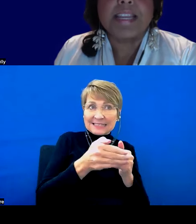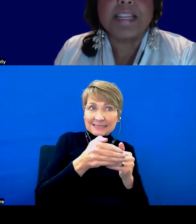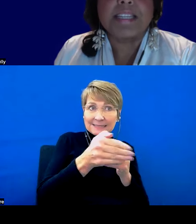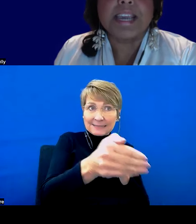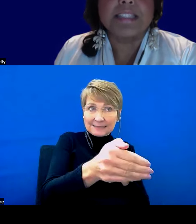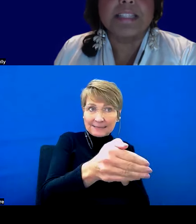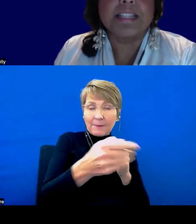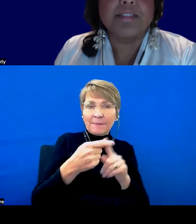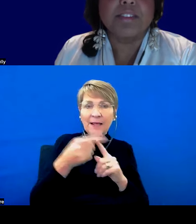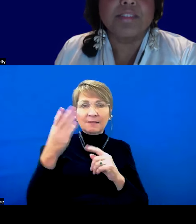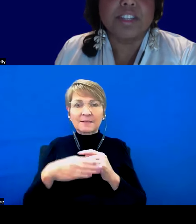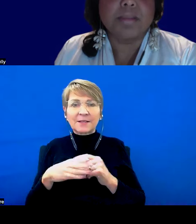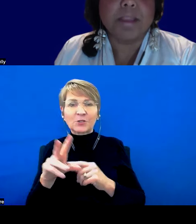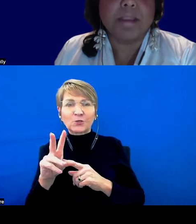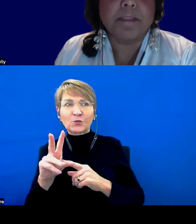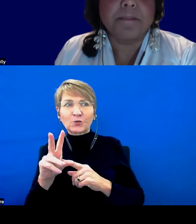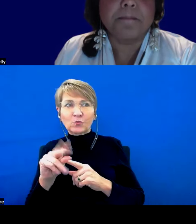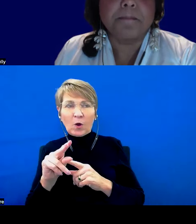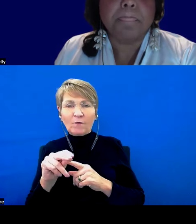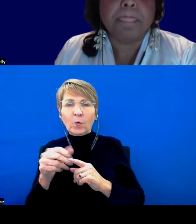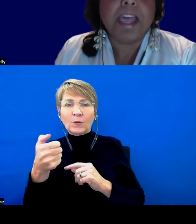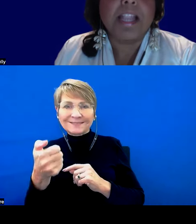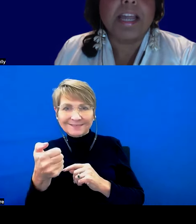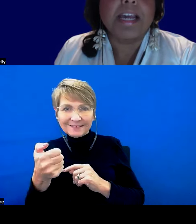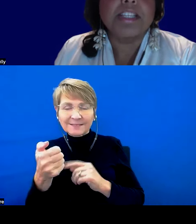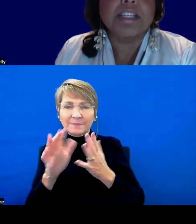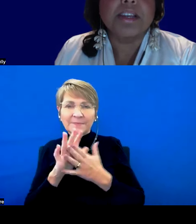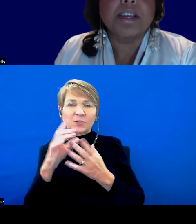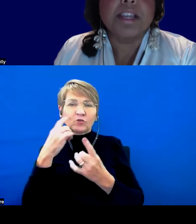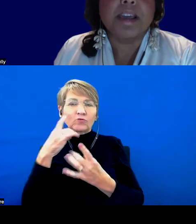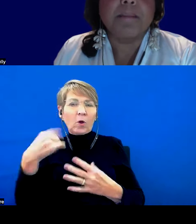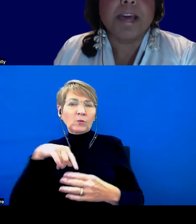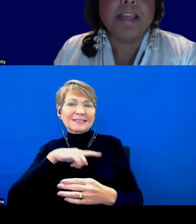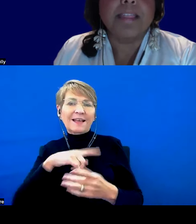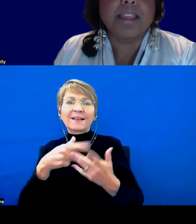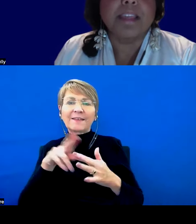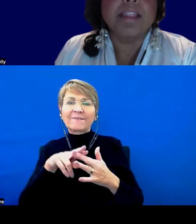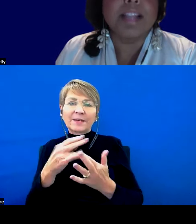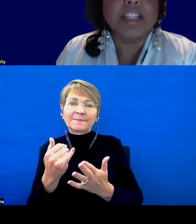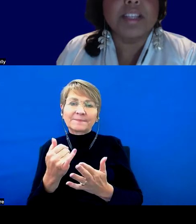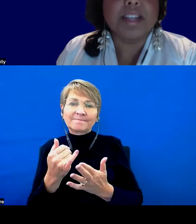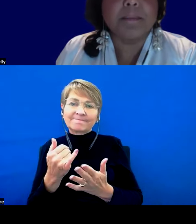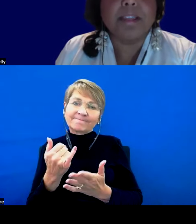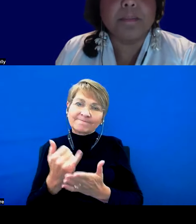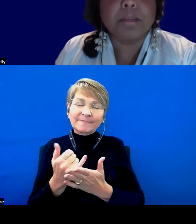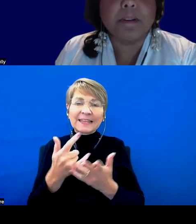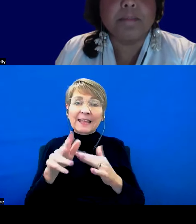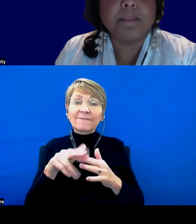indicates the level of vision impairment. A large number at the the larger the number at the bottom